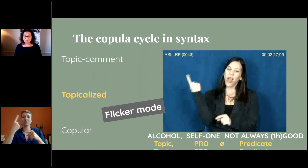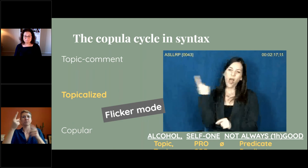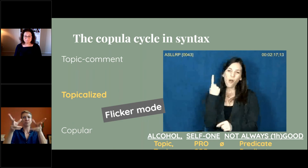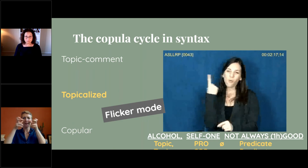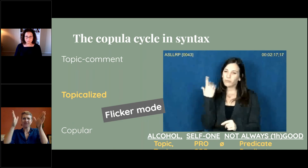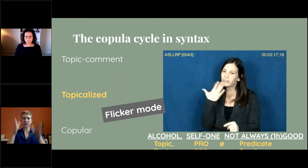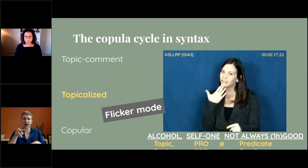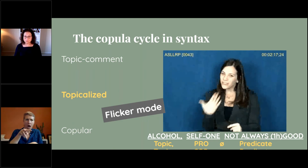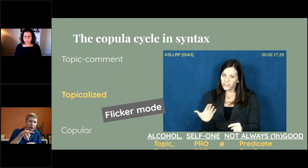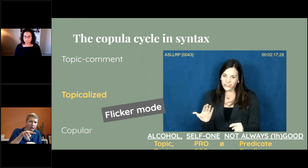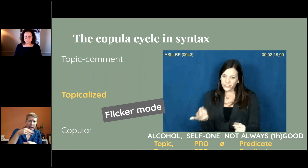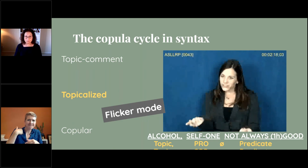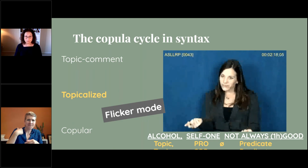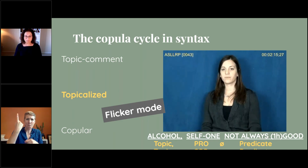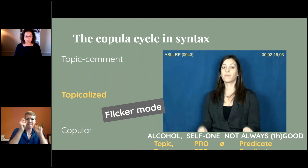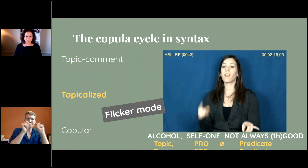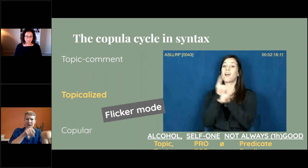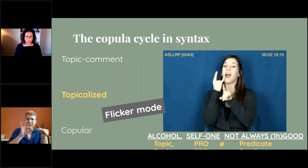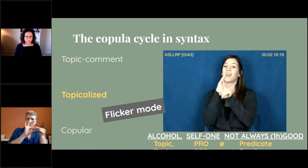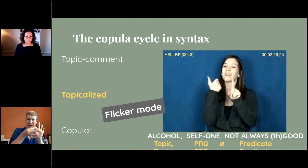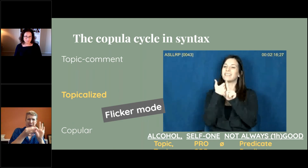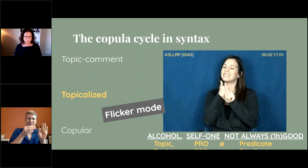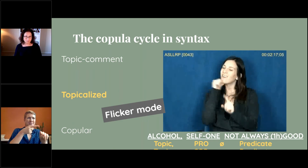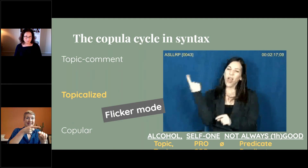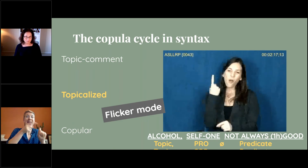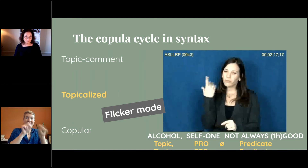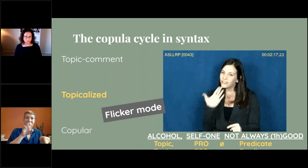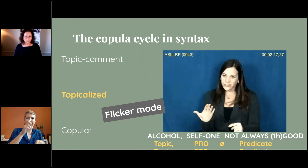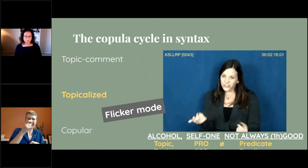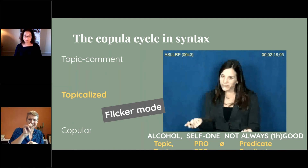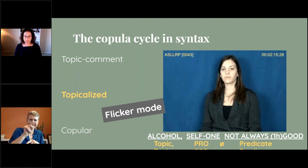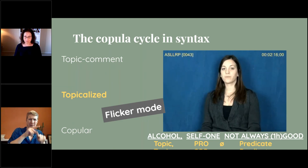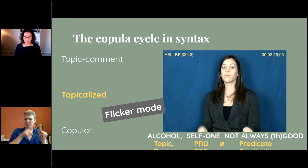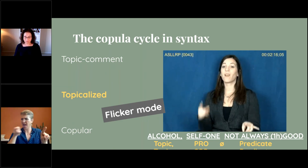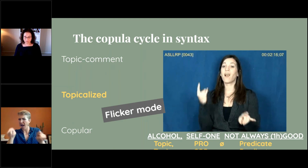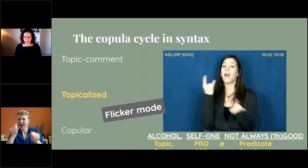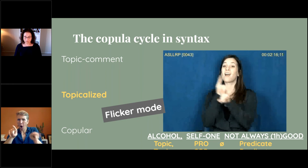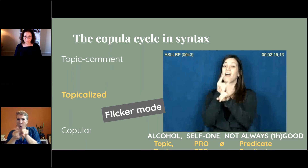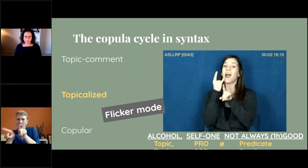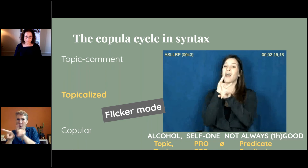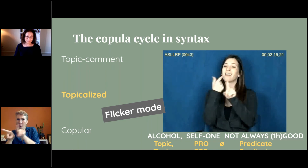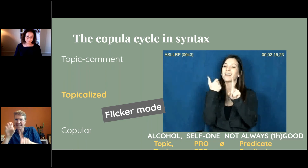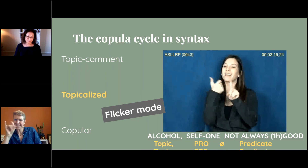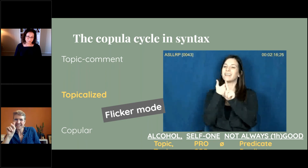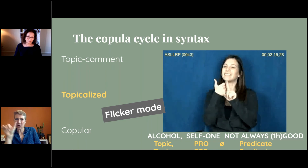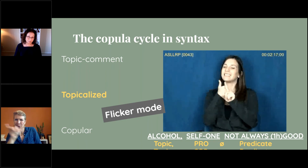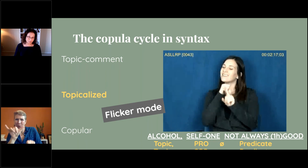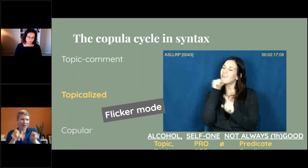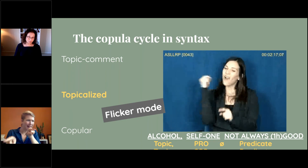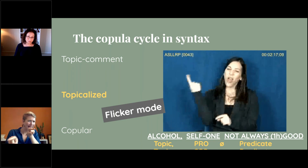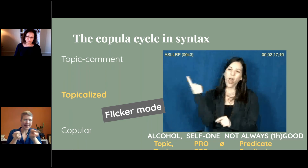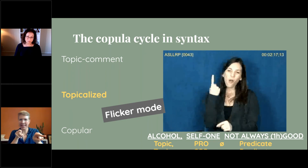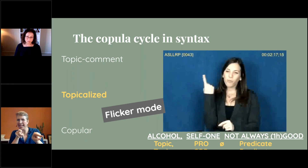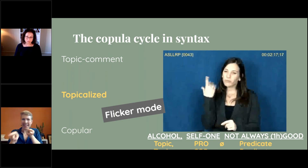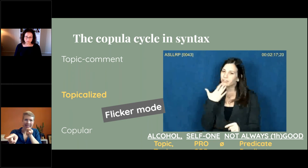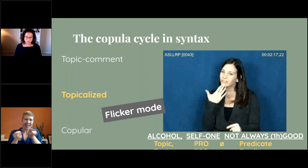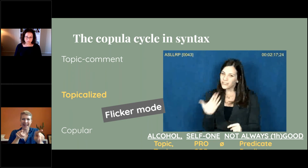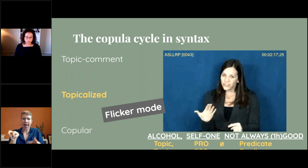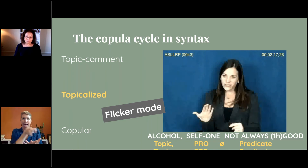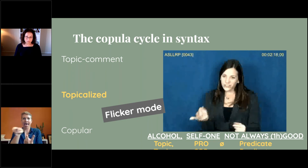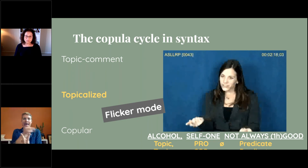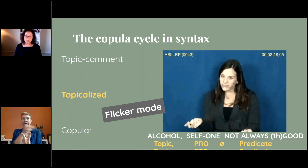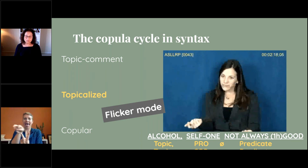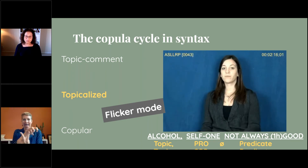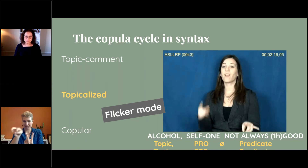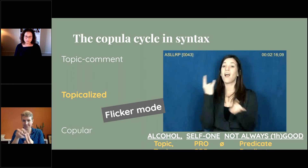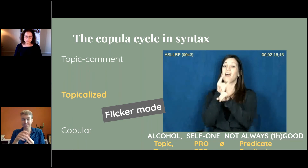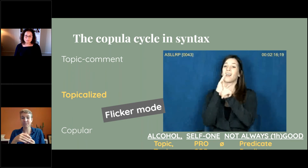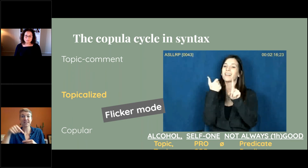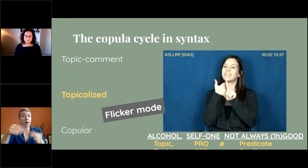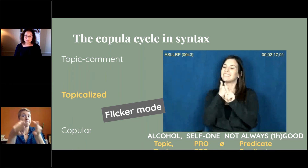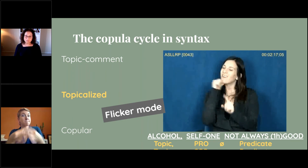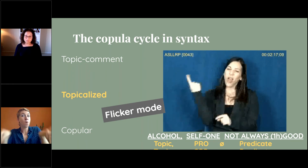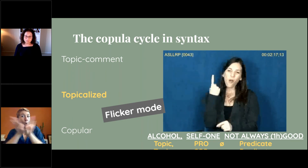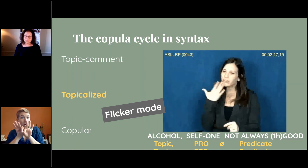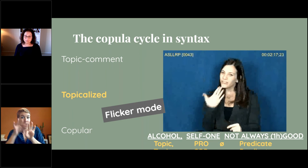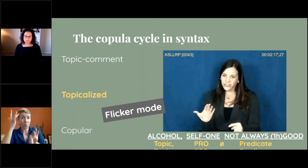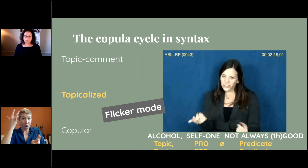So, this is something we refer to when the perceiver has a possible interpretation that can exist, but there’s also another interpretation that is coexisting, but shouldn’t.